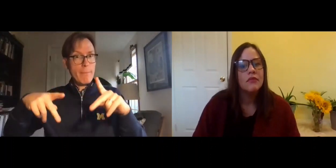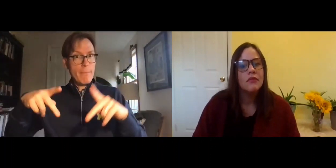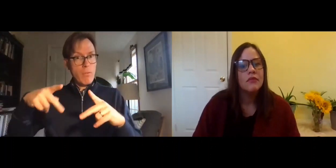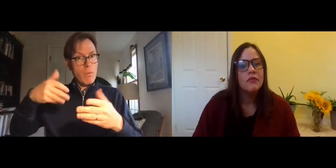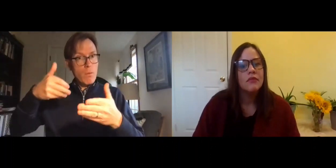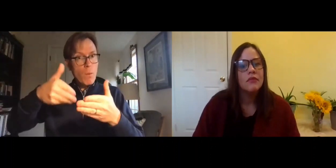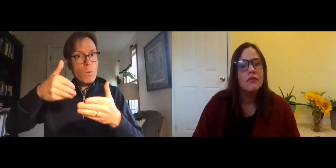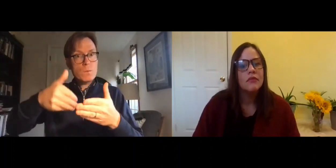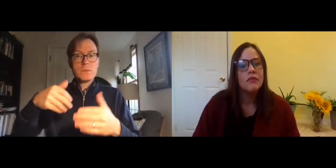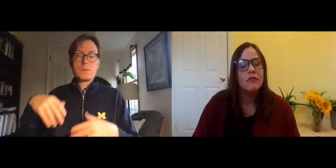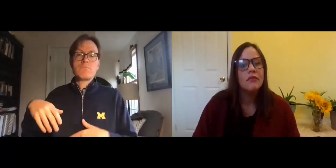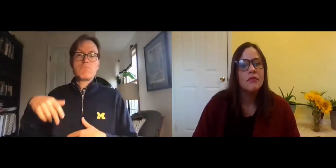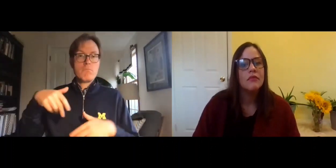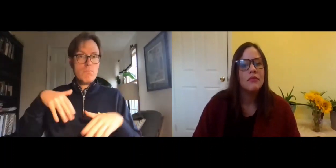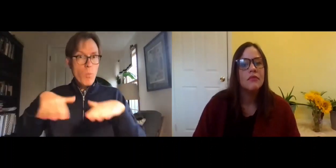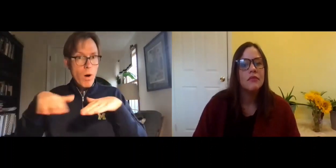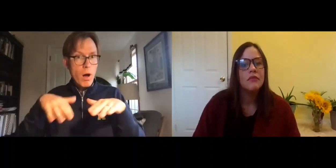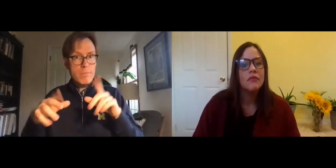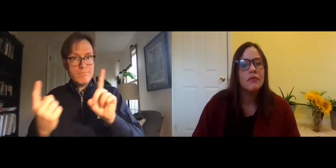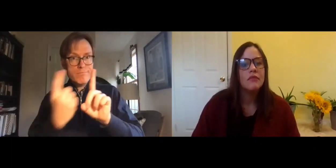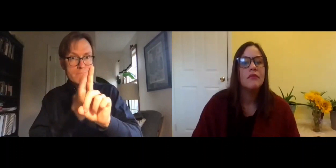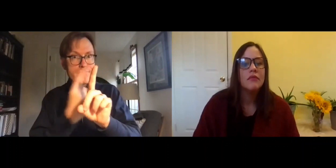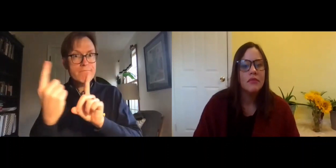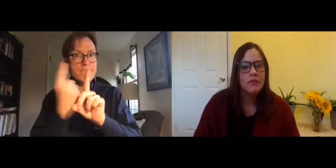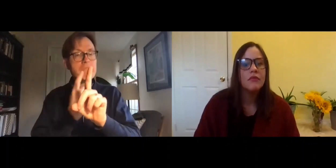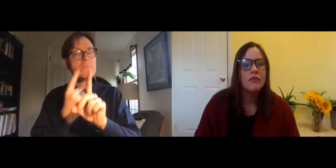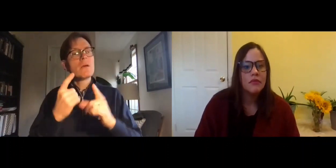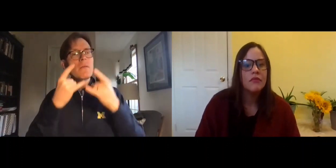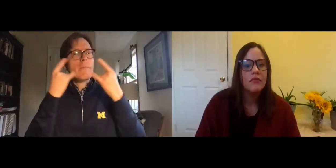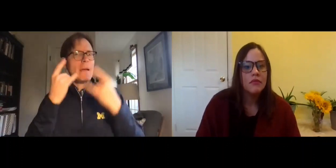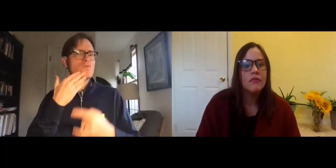But if you're outside and you're gathering with other people, maybe you're going for